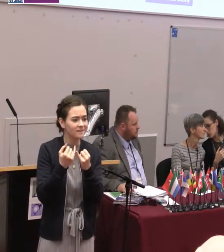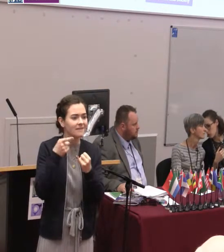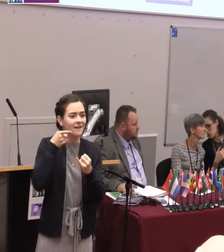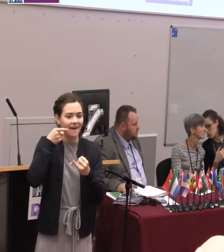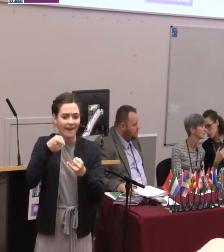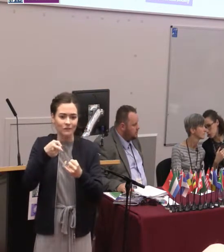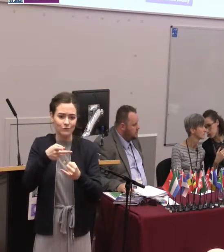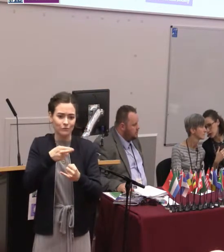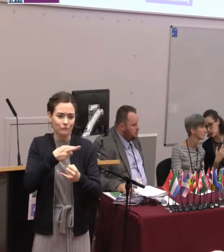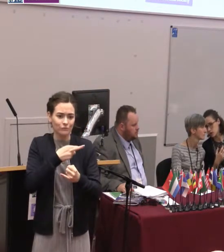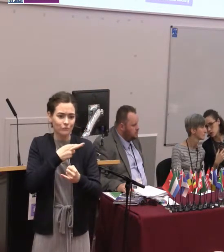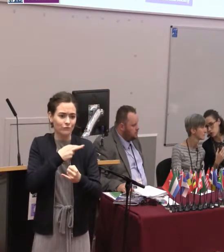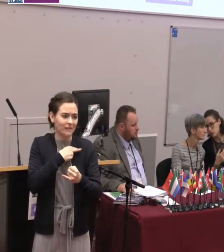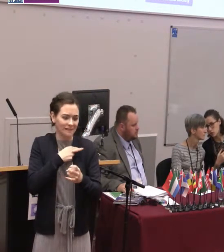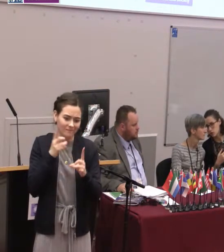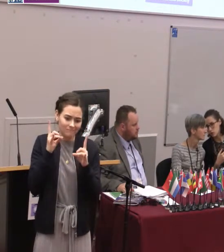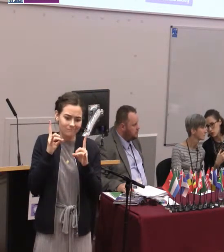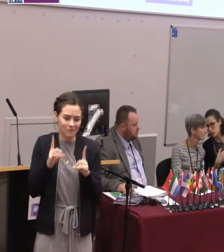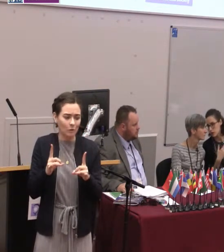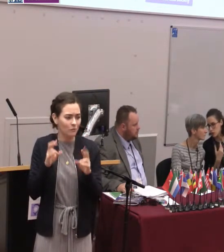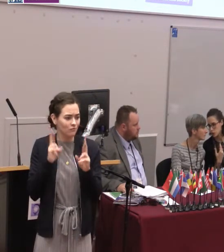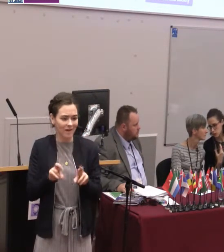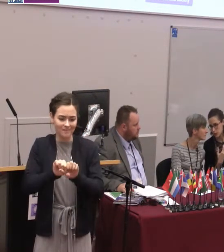rights are often violated.